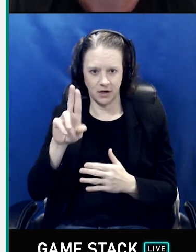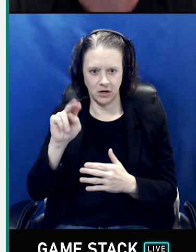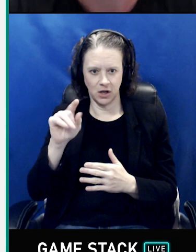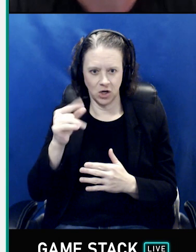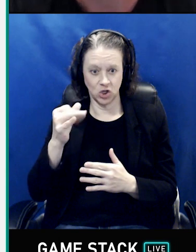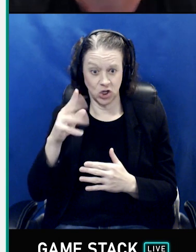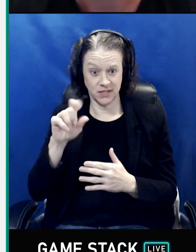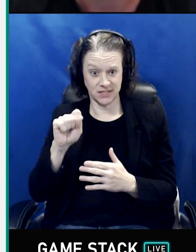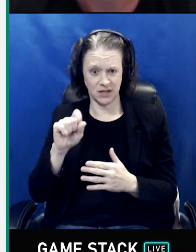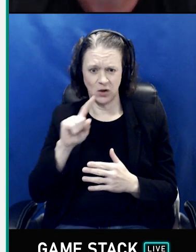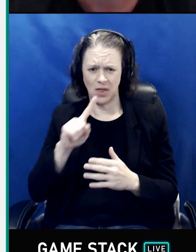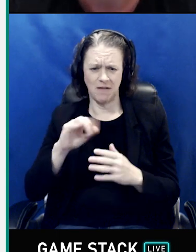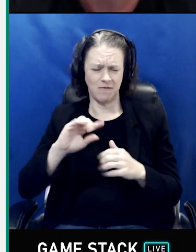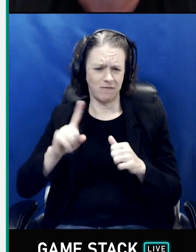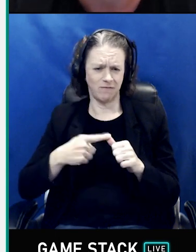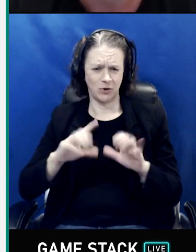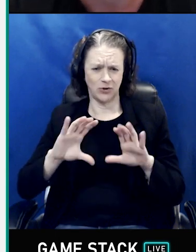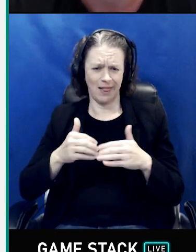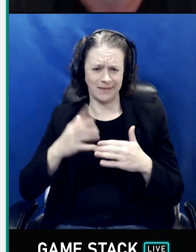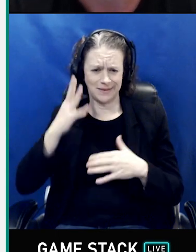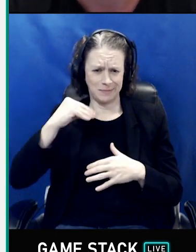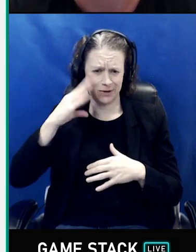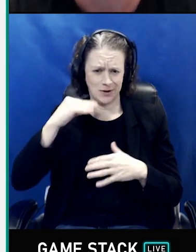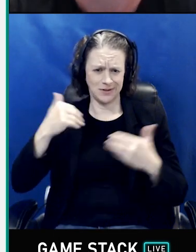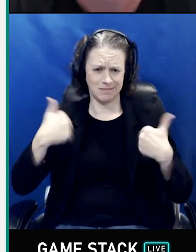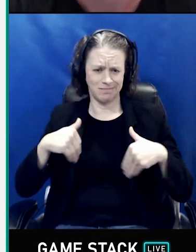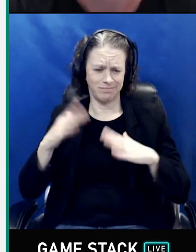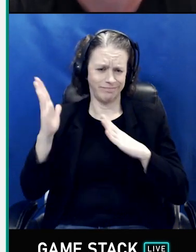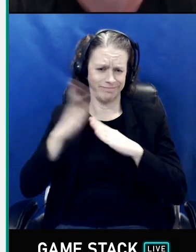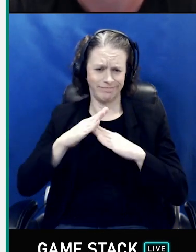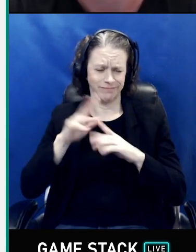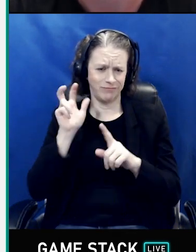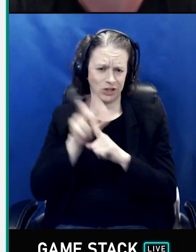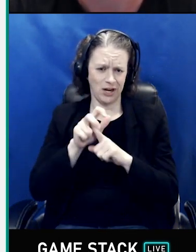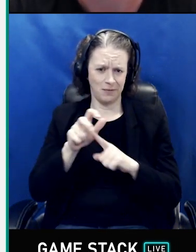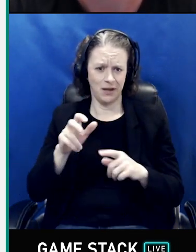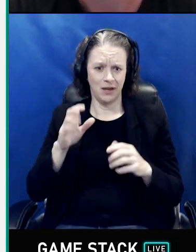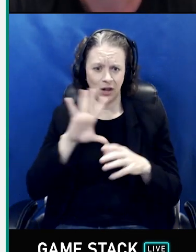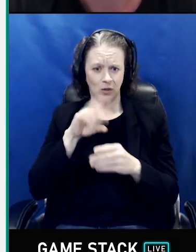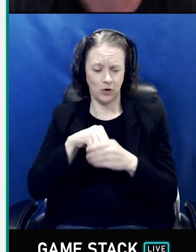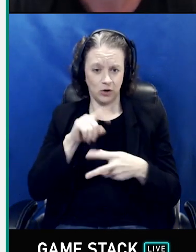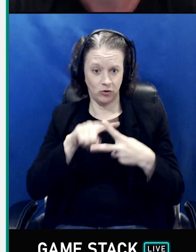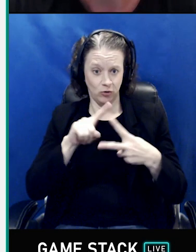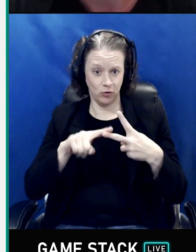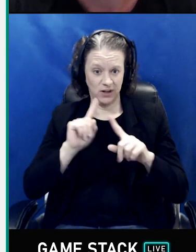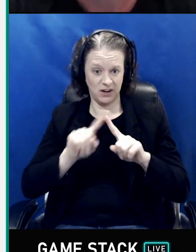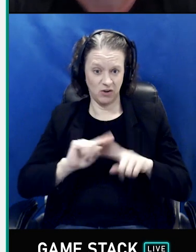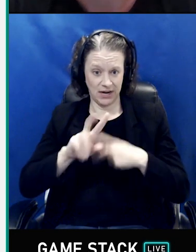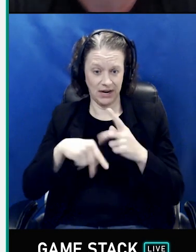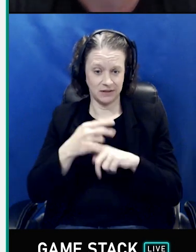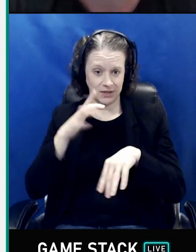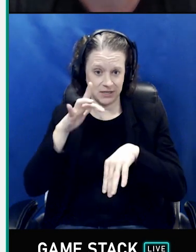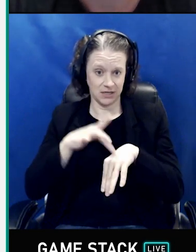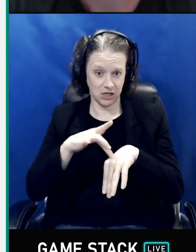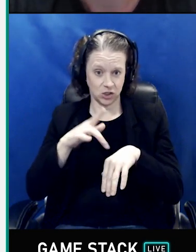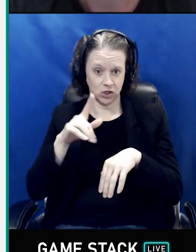their title, by combining two different aspects of the touch input toolset. For the Touch Adaptation overlay,